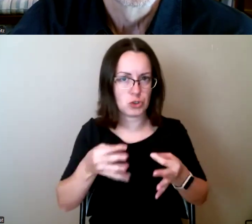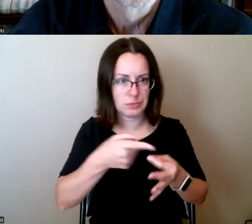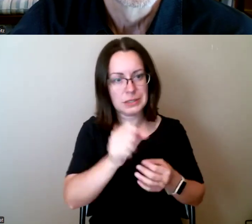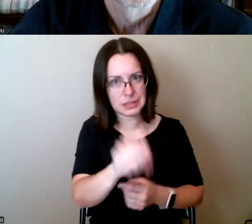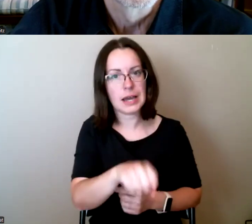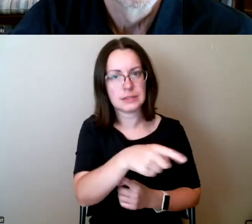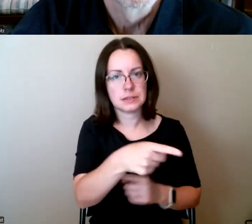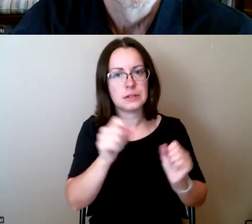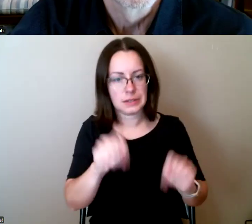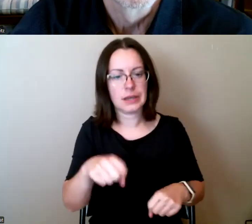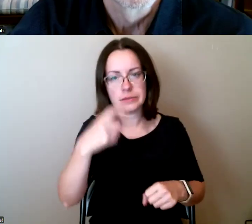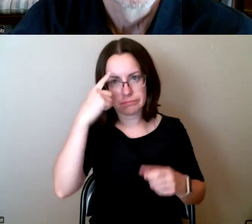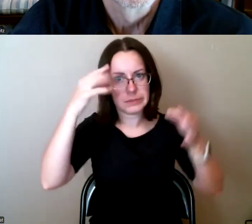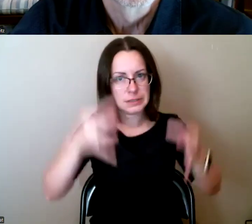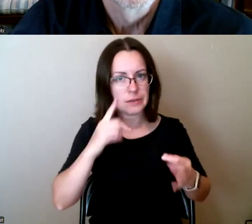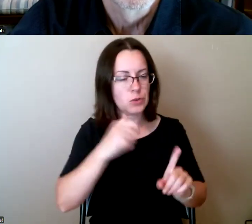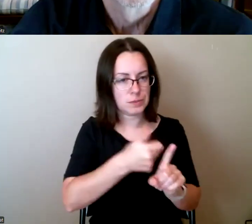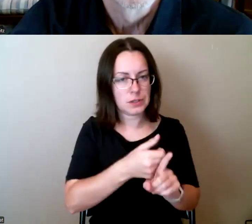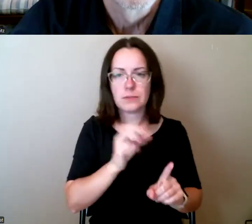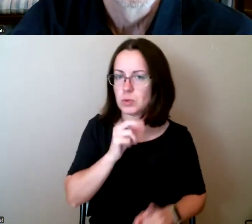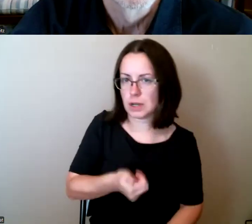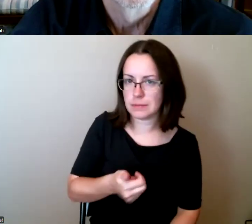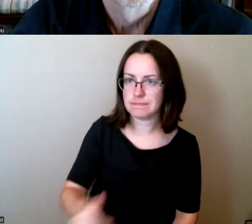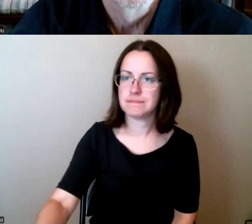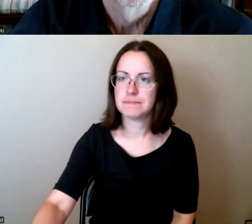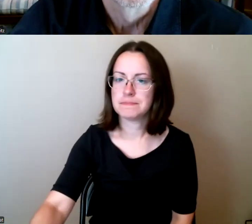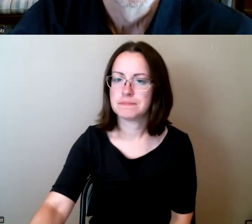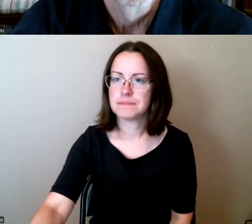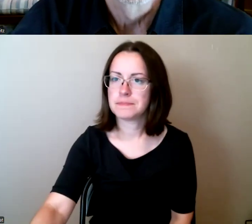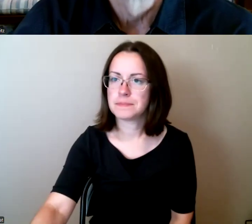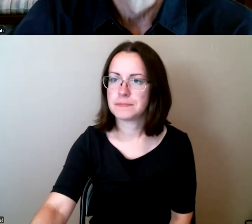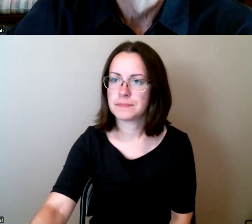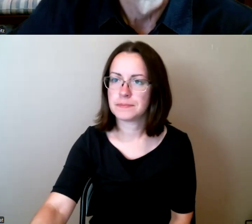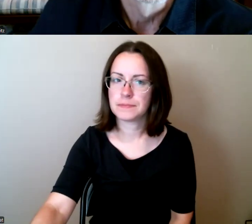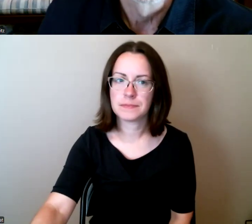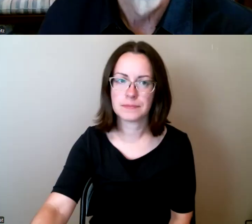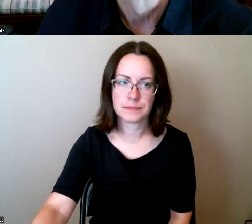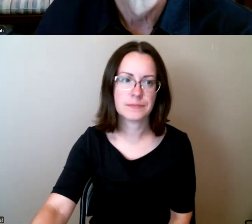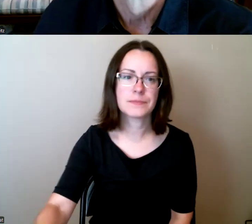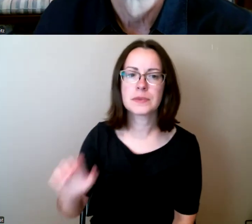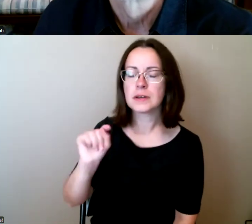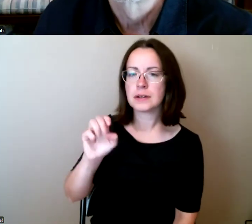have capacity or they don't have capacity. Thank you, George. I just want to clarify,